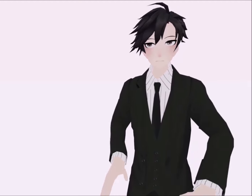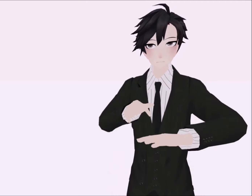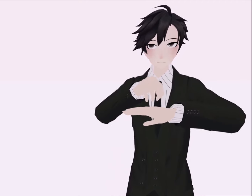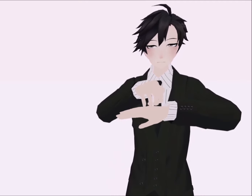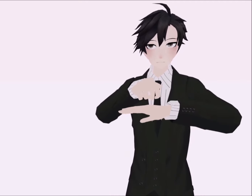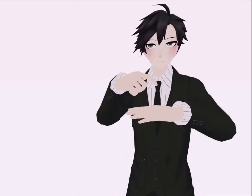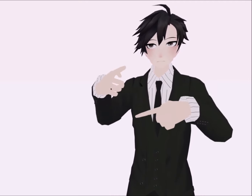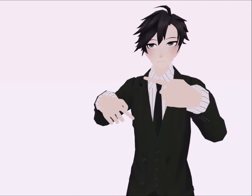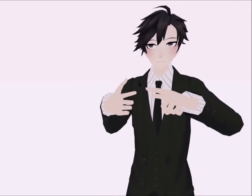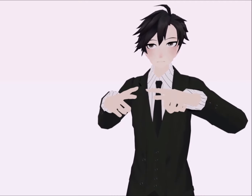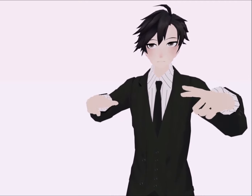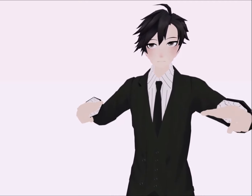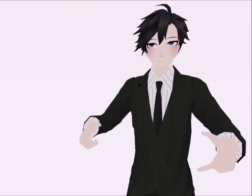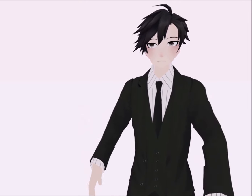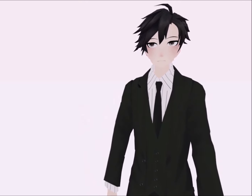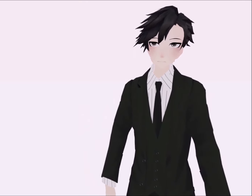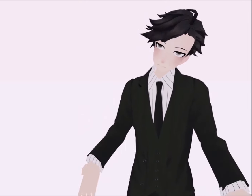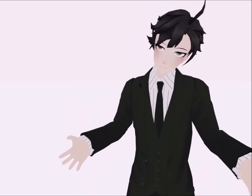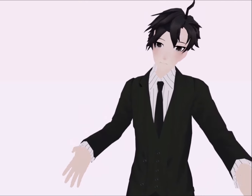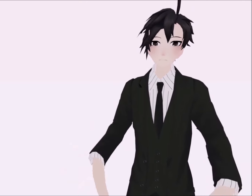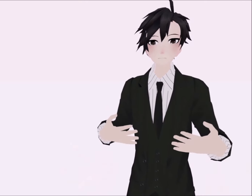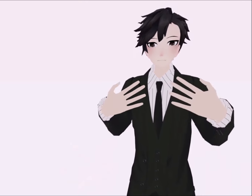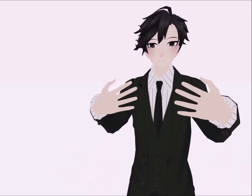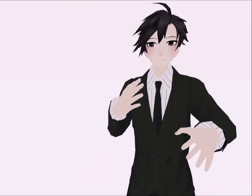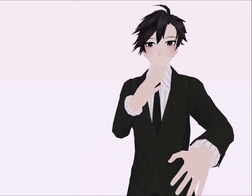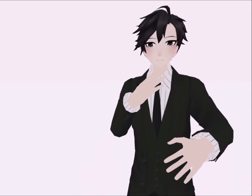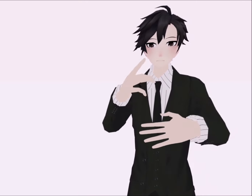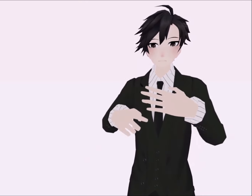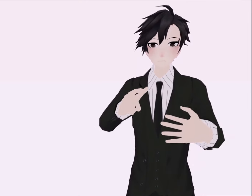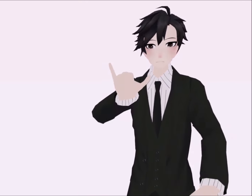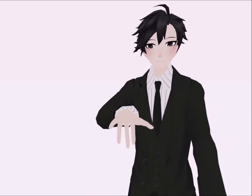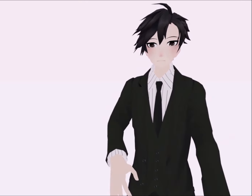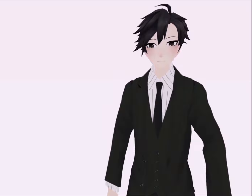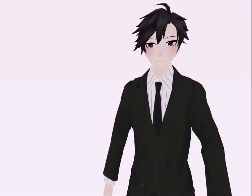(American Sign Language) British Sign Language. Let's talk about that